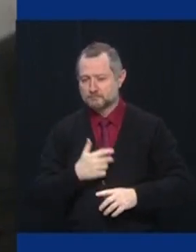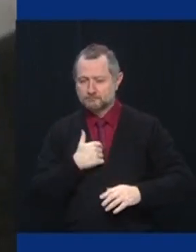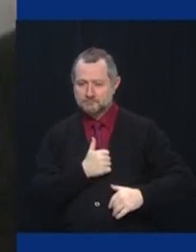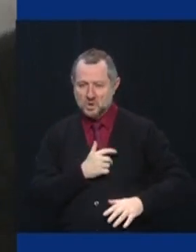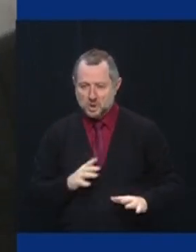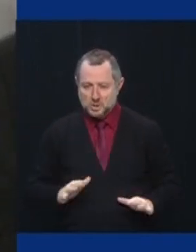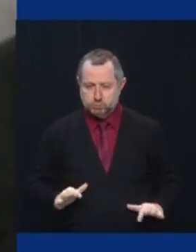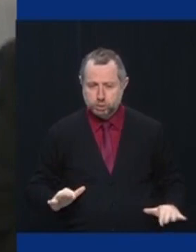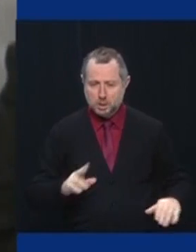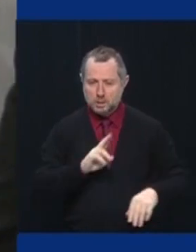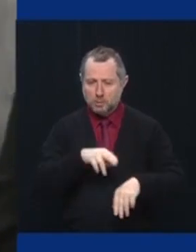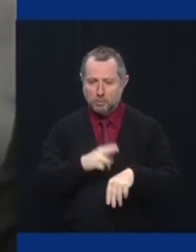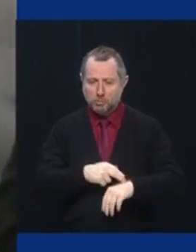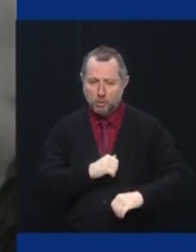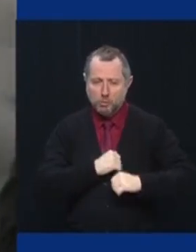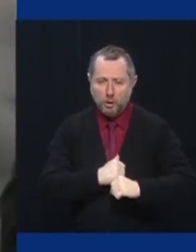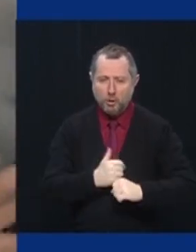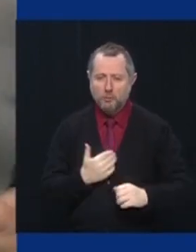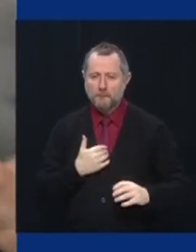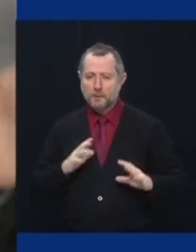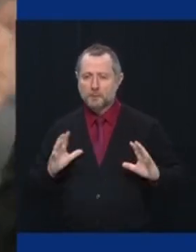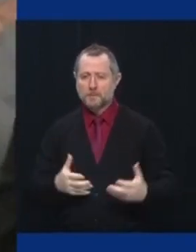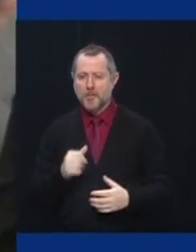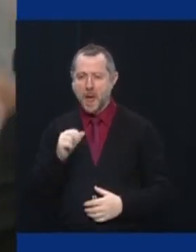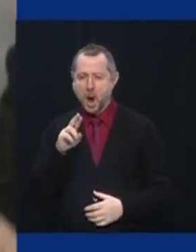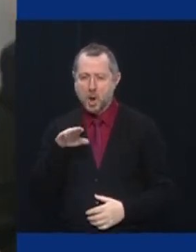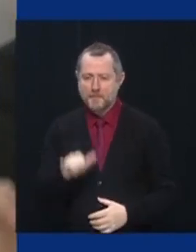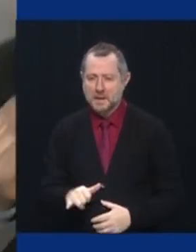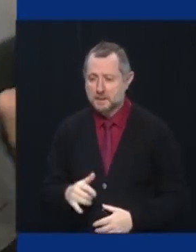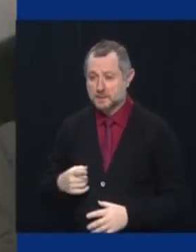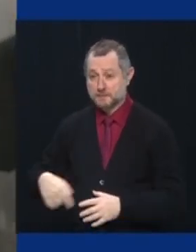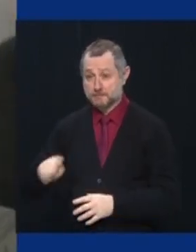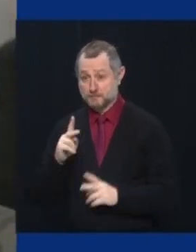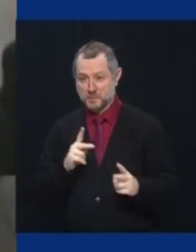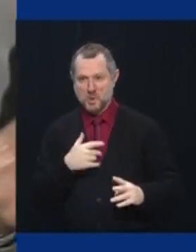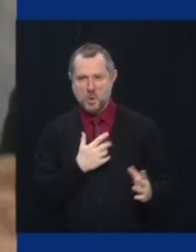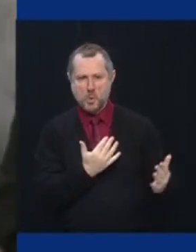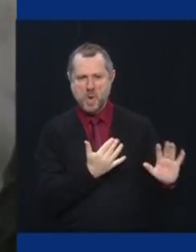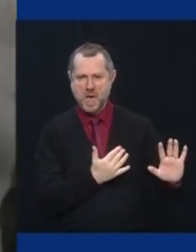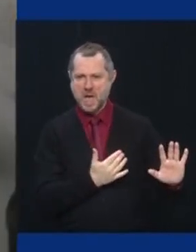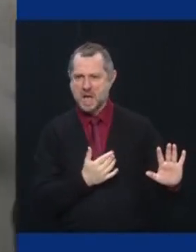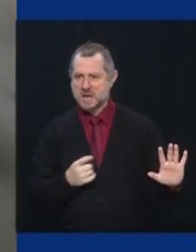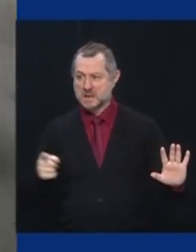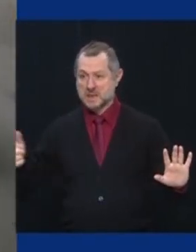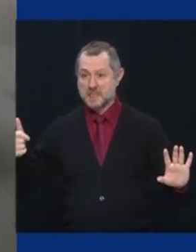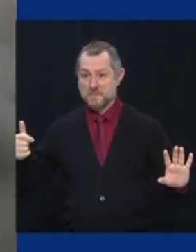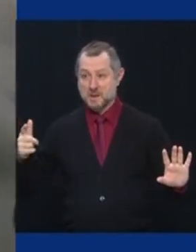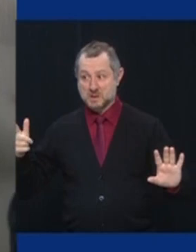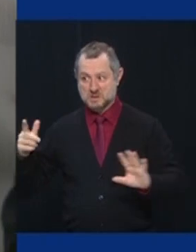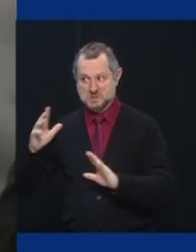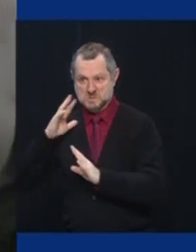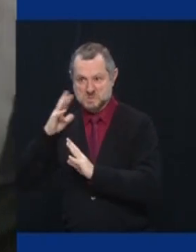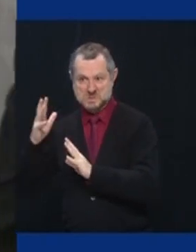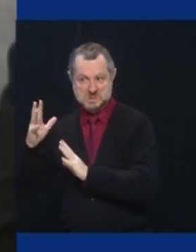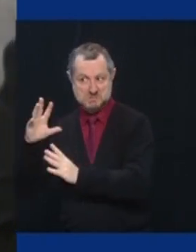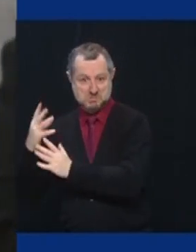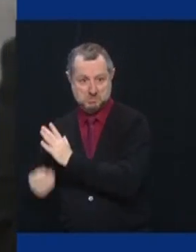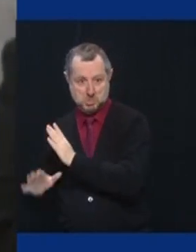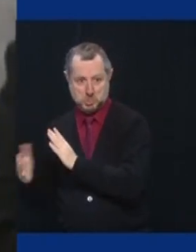THEMSELVES. NO WAR DOES THE ENEMY DEFEAT THEMSELVES. ALL THE TRAINING THAT THE NATIONAL GUARD RECEIVES, THE